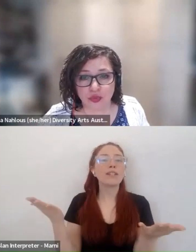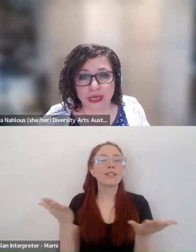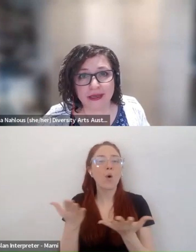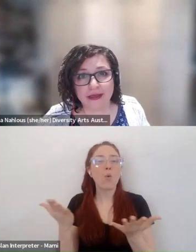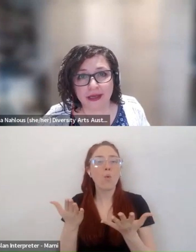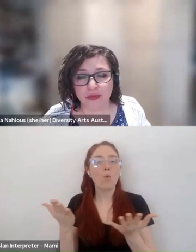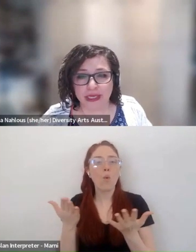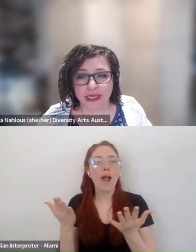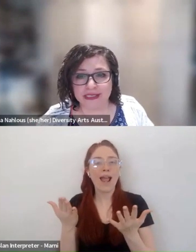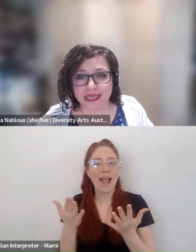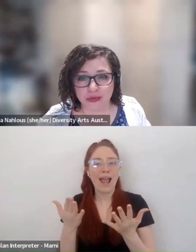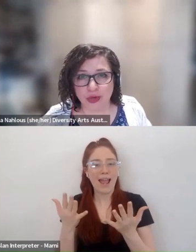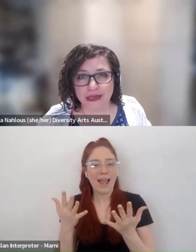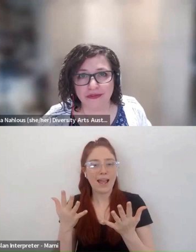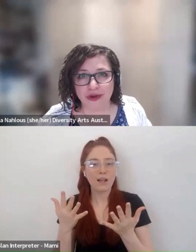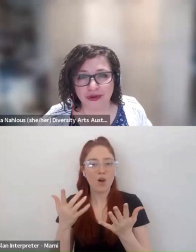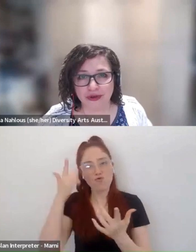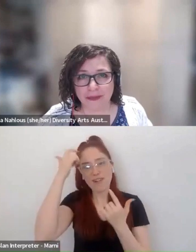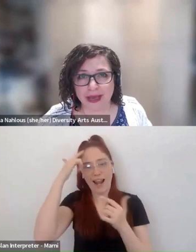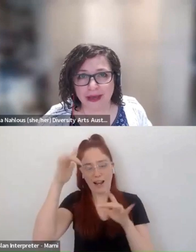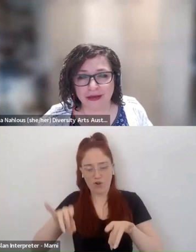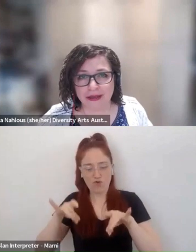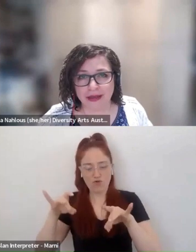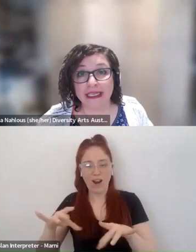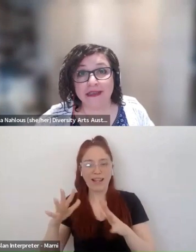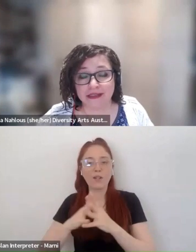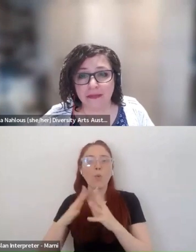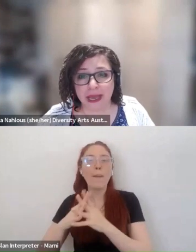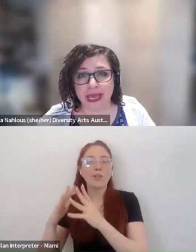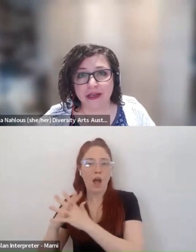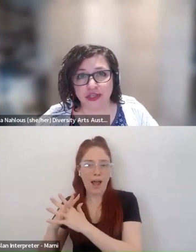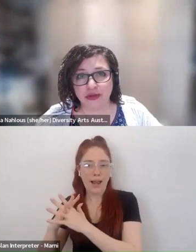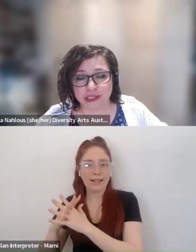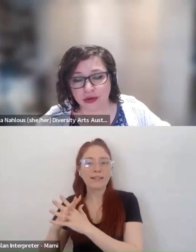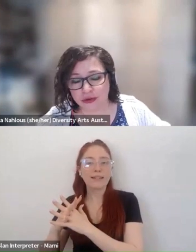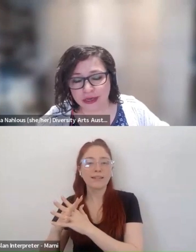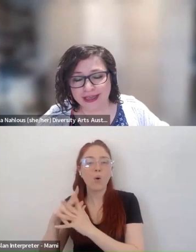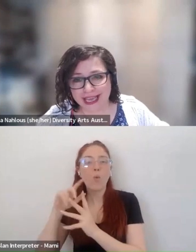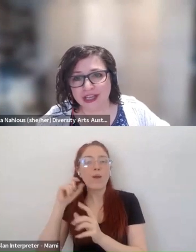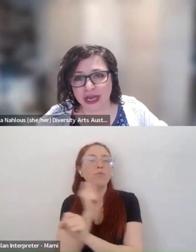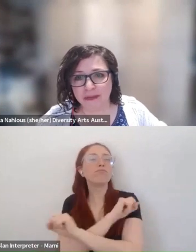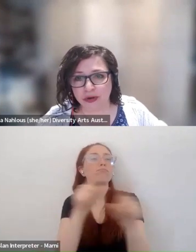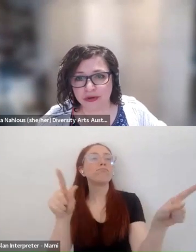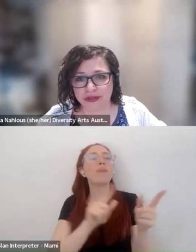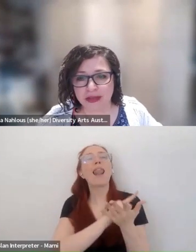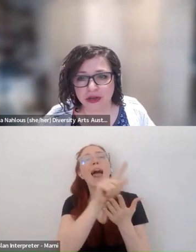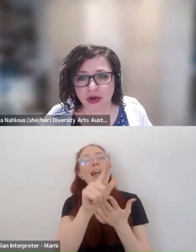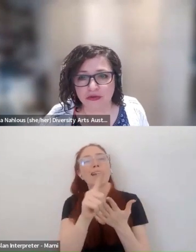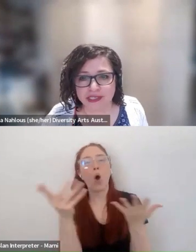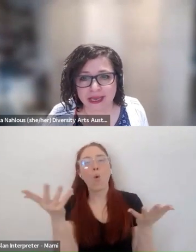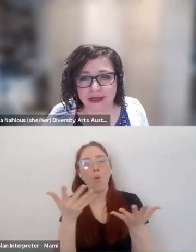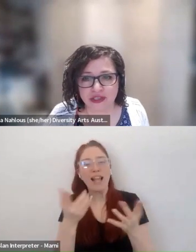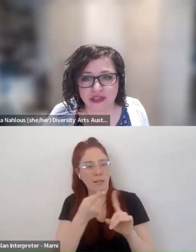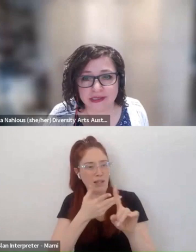week, and we can send you more info about a link to that page. You can also catch up on the other conversations